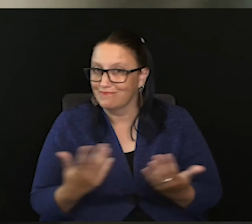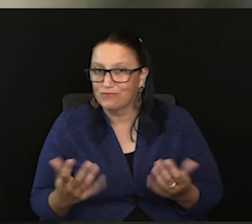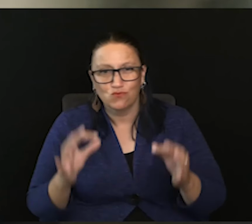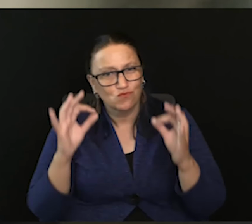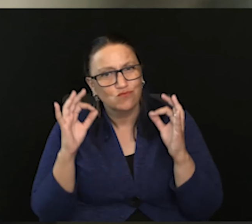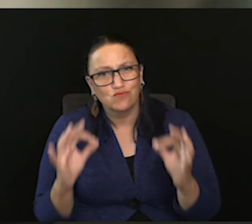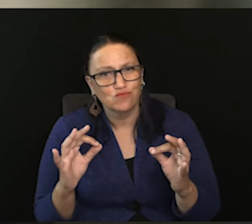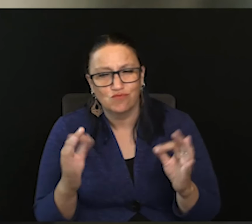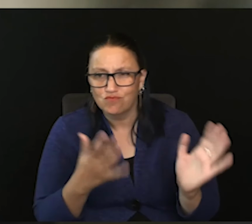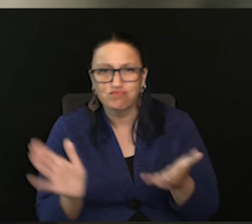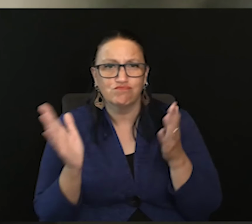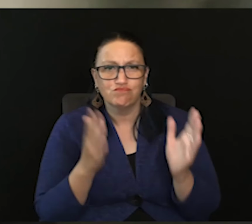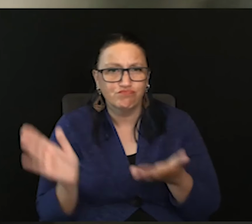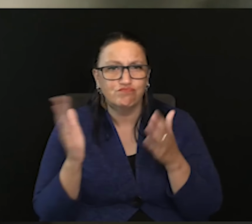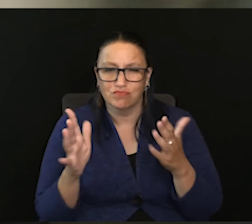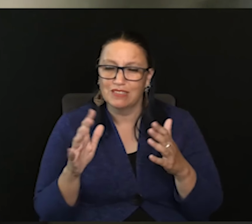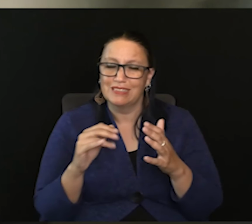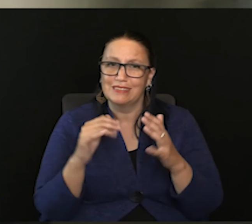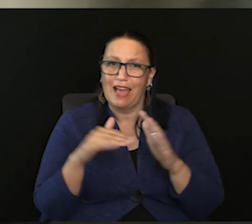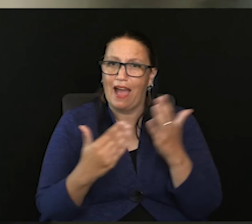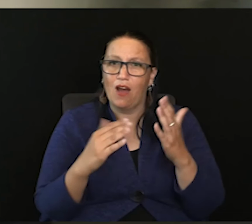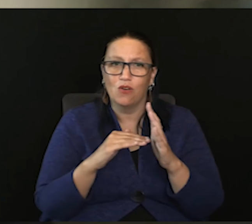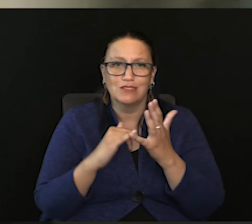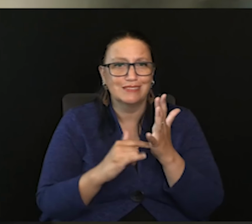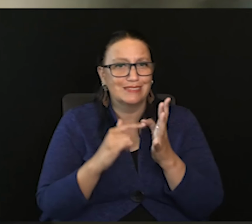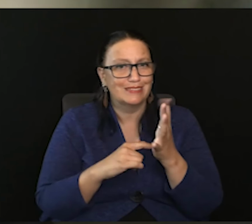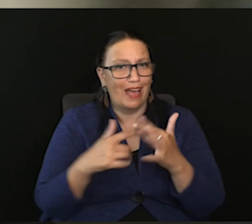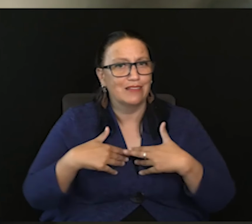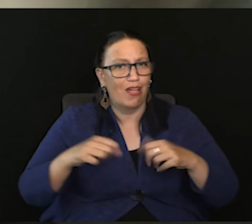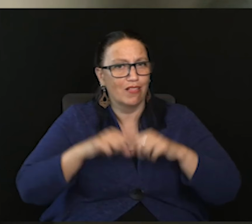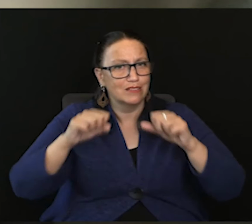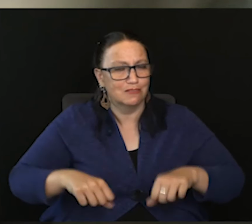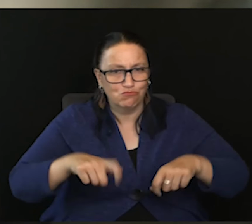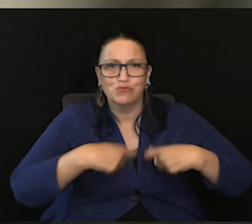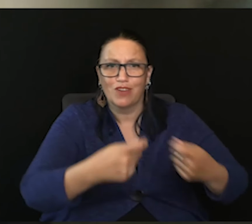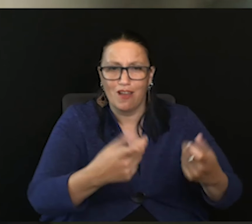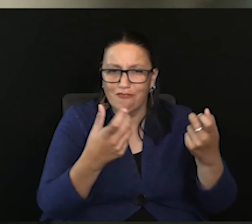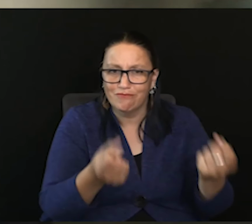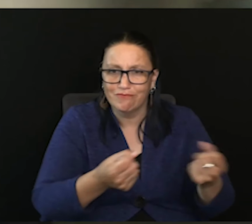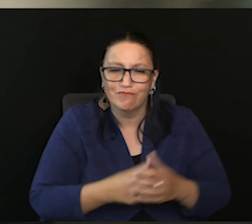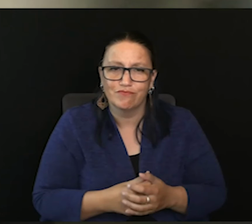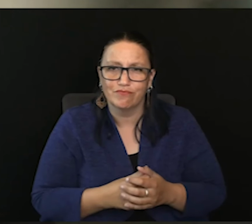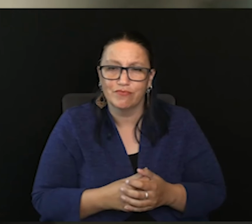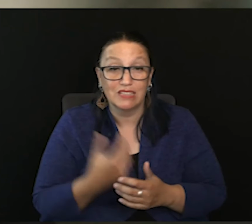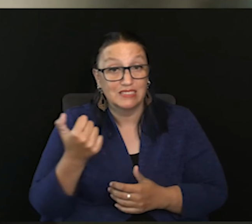And so that is making its way through the state system. We've provided 6.1 million to Commonwealth,